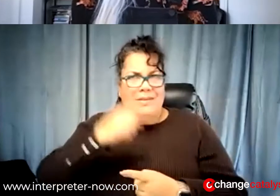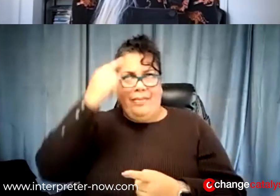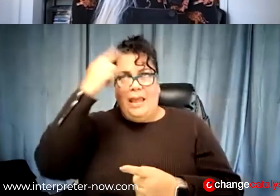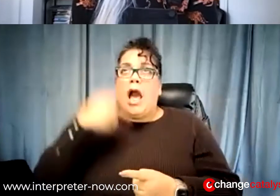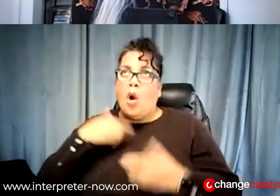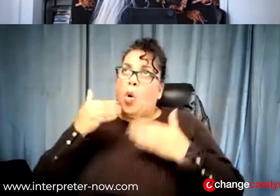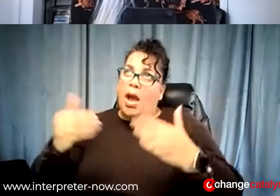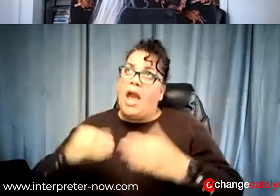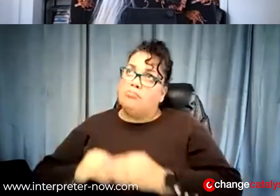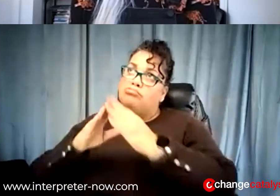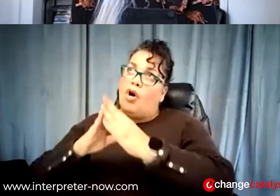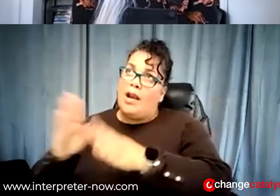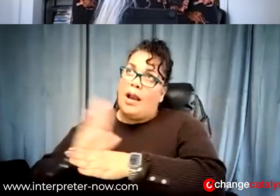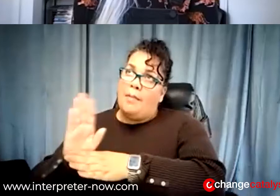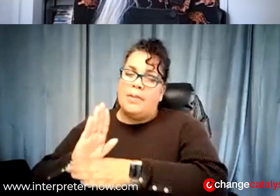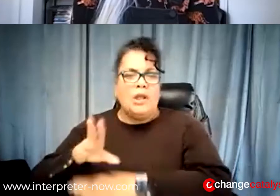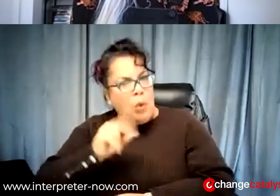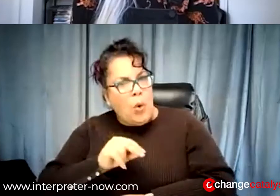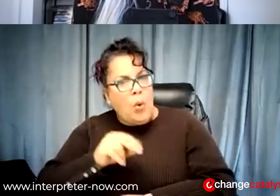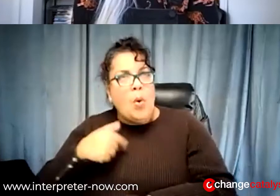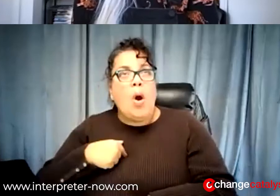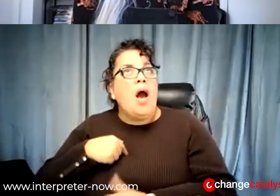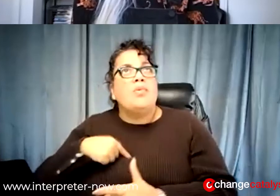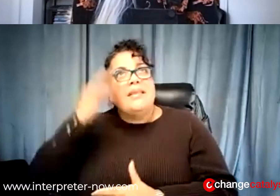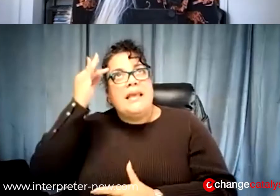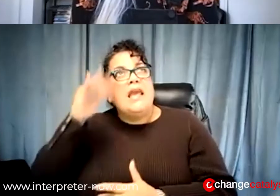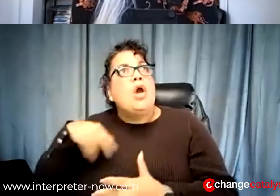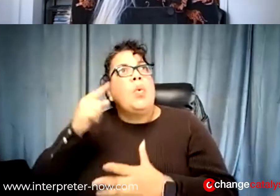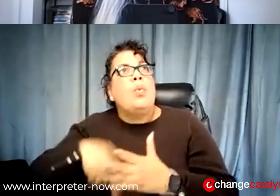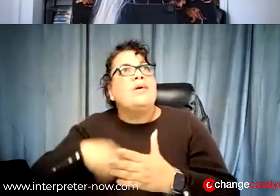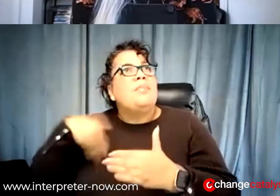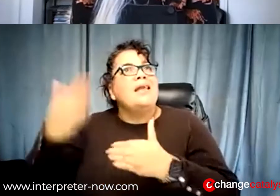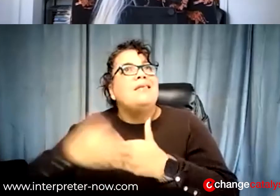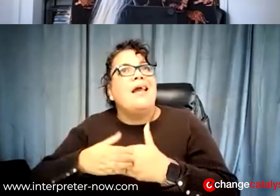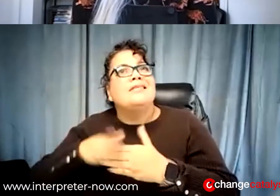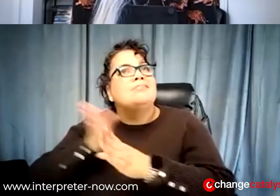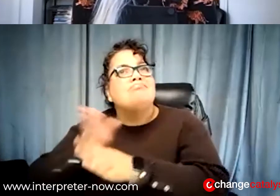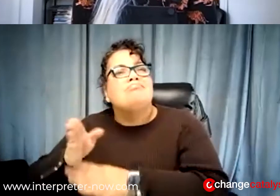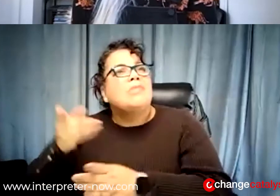I knew my next career move would be to do something on my own, but I had no idea what it was, and I wasn't looking at it.